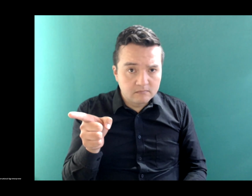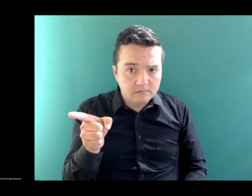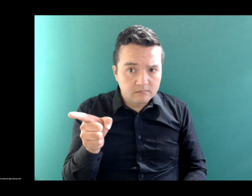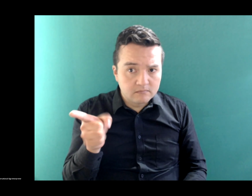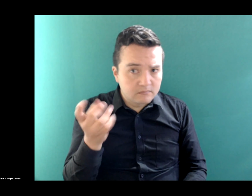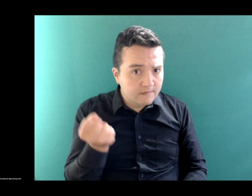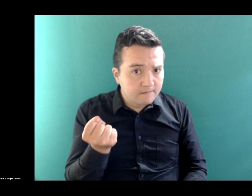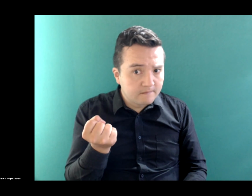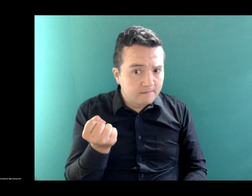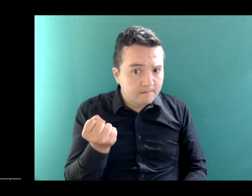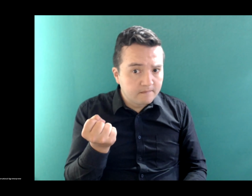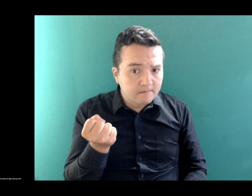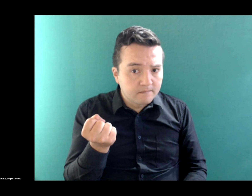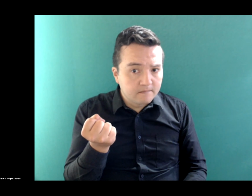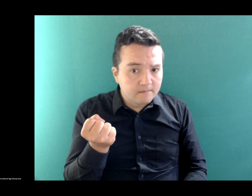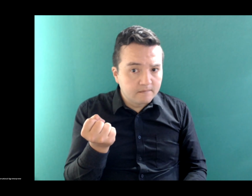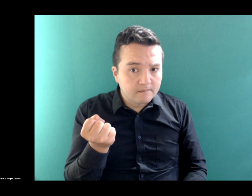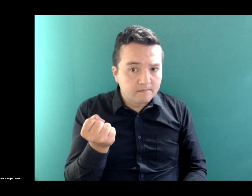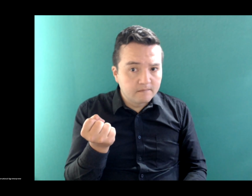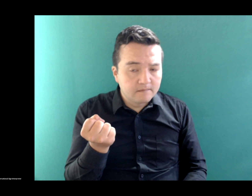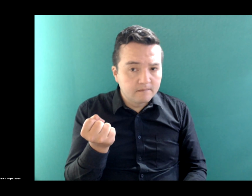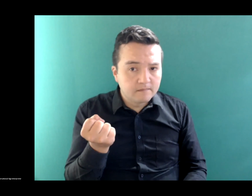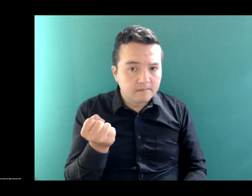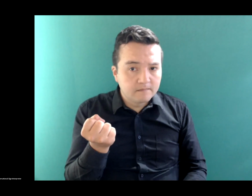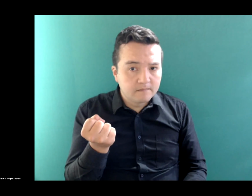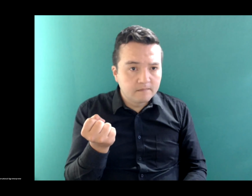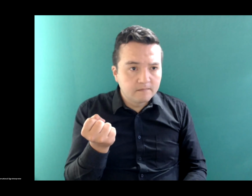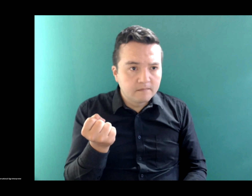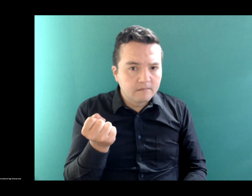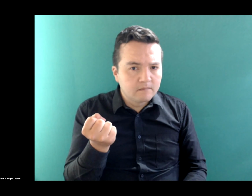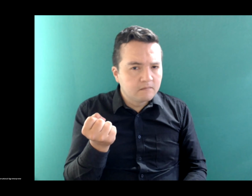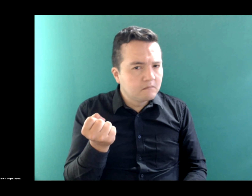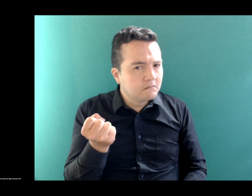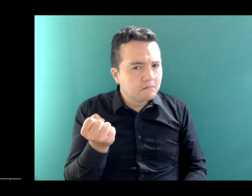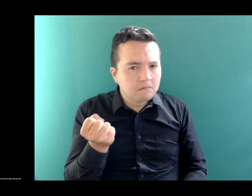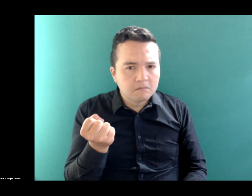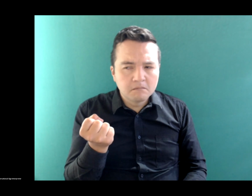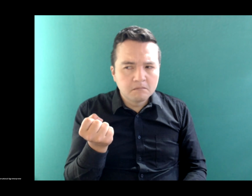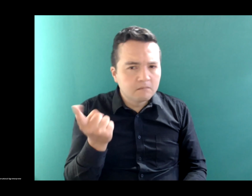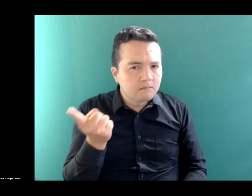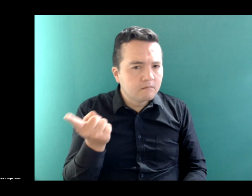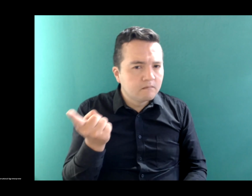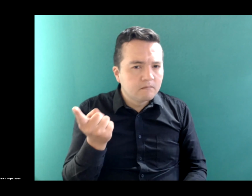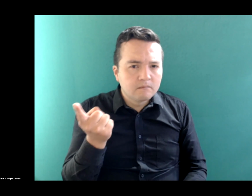Rachel?